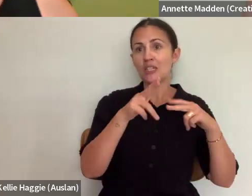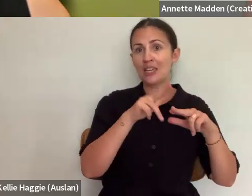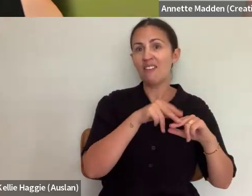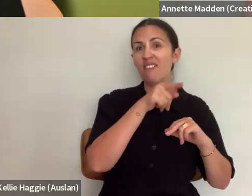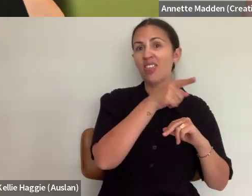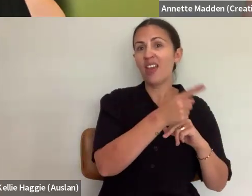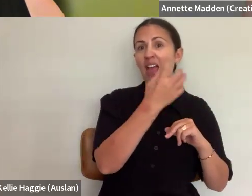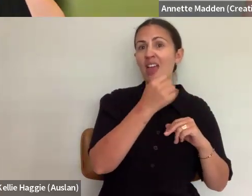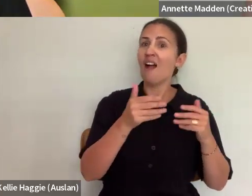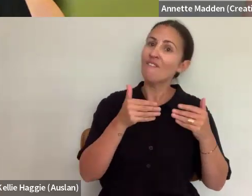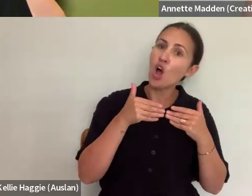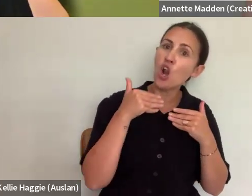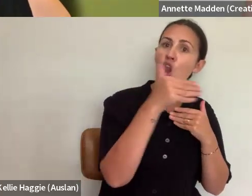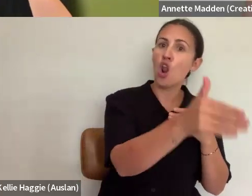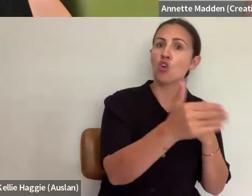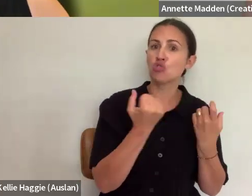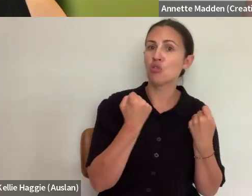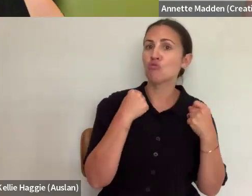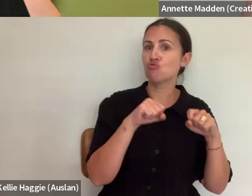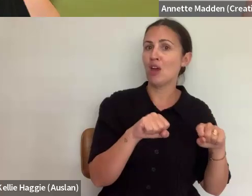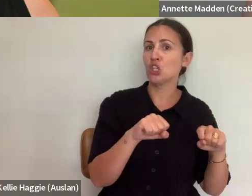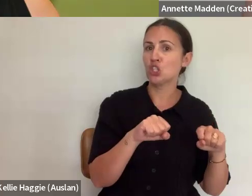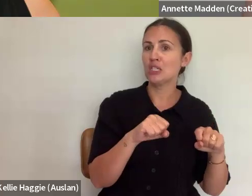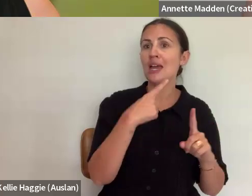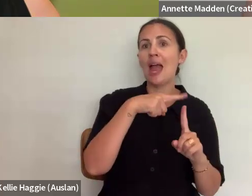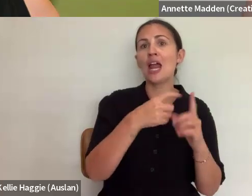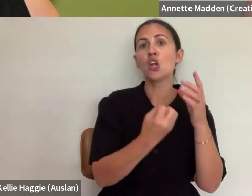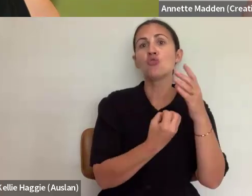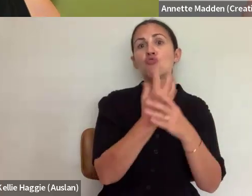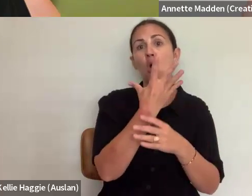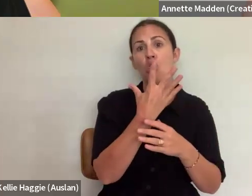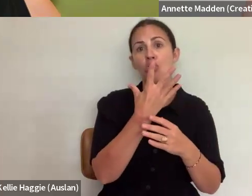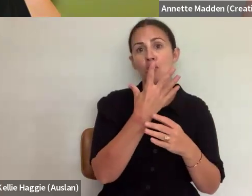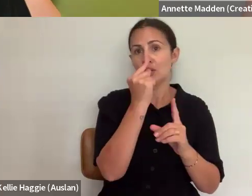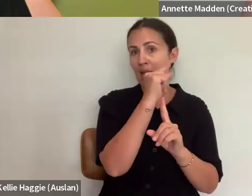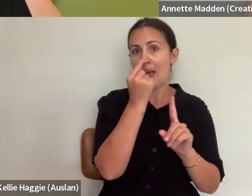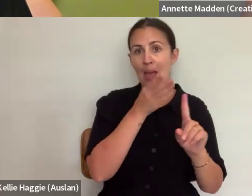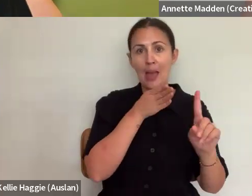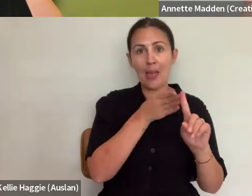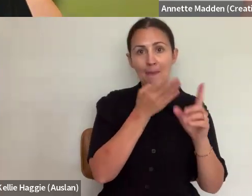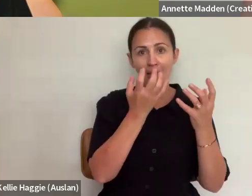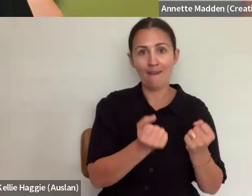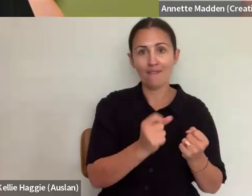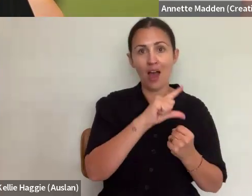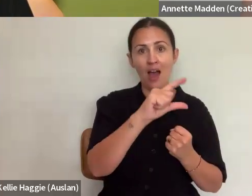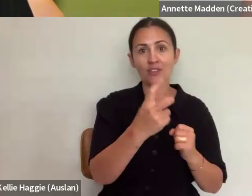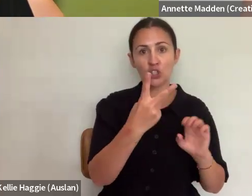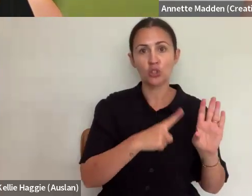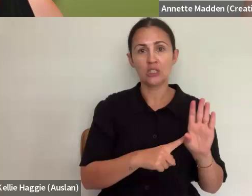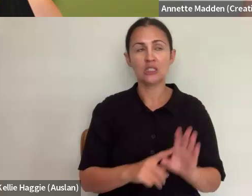question that says, will you be looking more favourably on